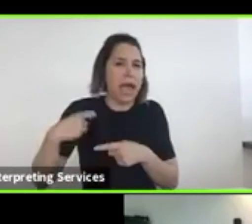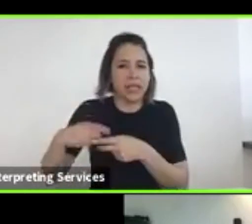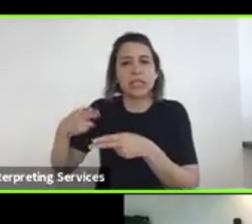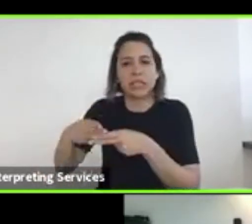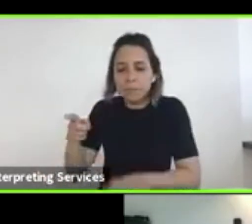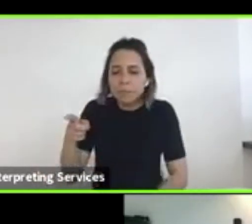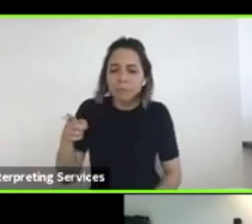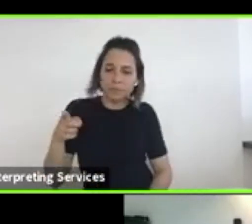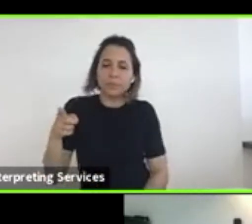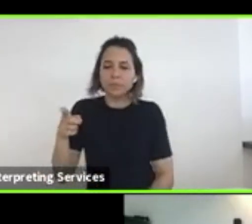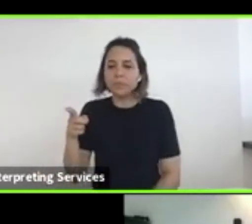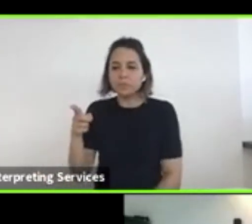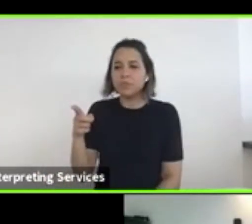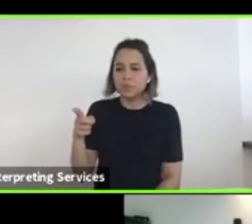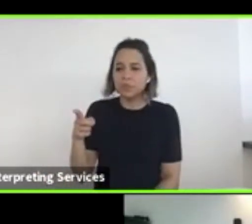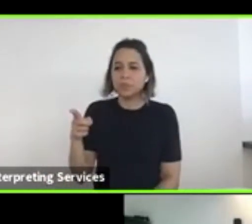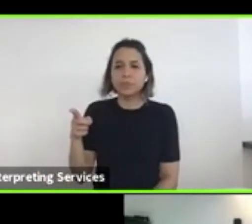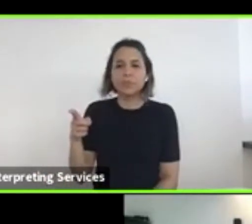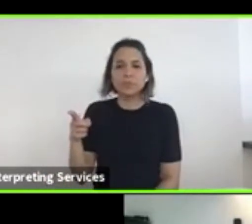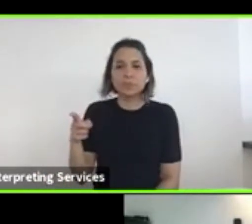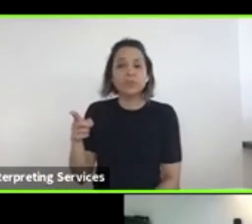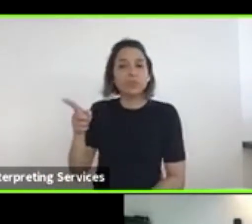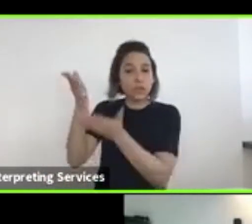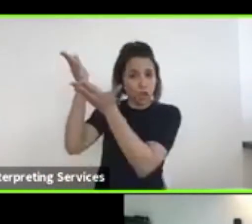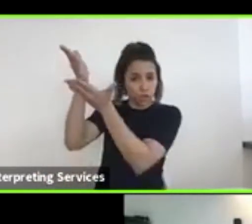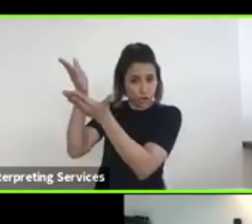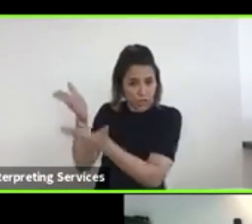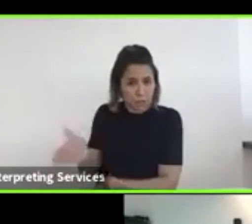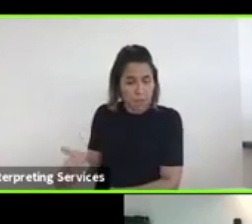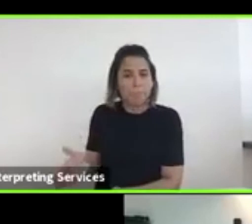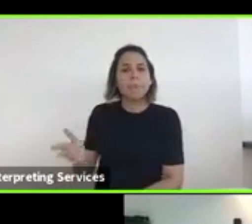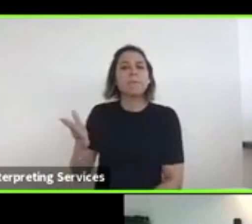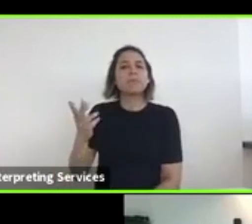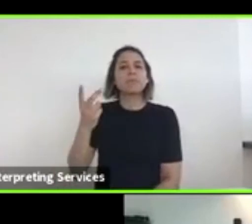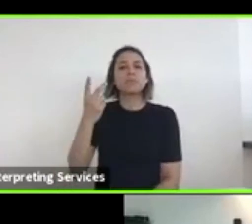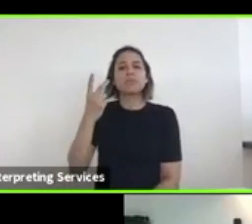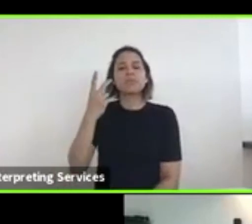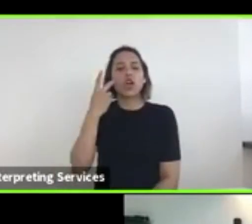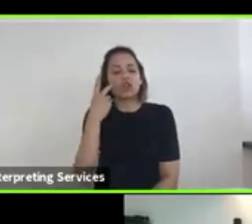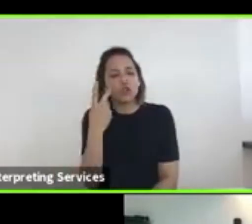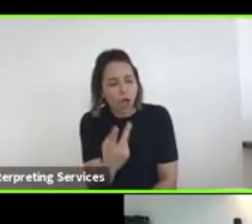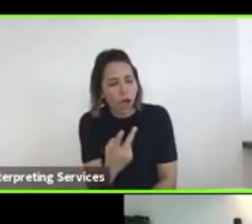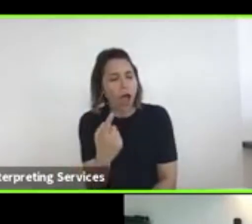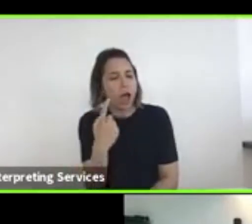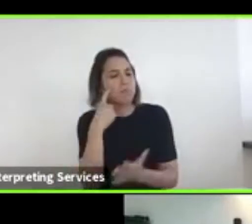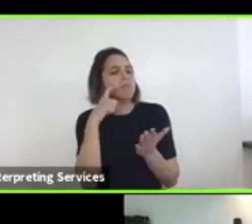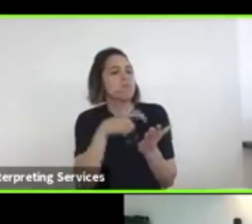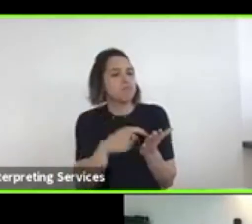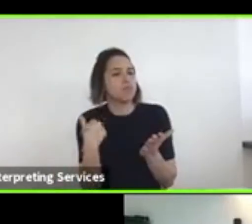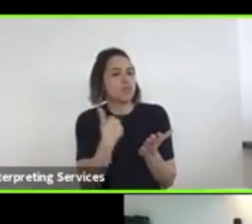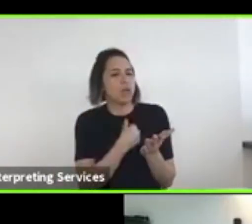WHO SAW THAT WE HAD, STARTED, LEARNING, LAND ACKNOWLEDGMENTS AND SAID IT'S NOT ENOUGH!